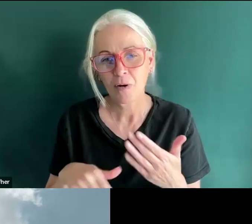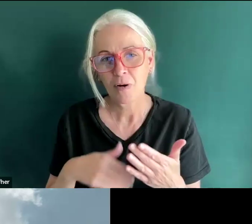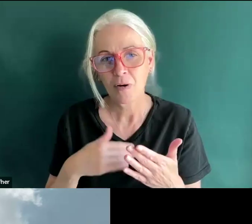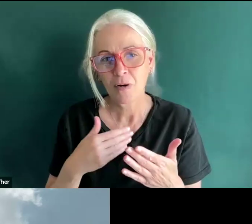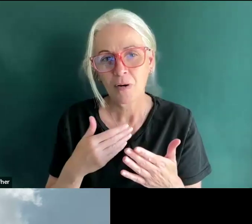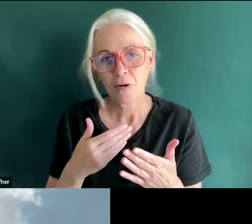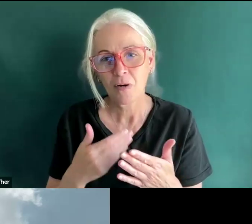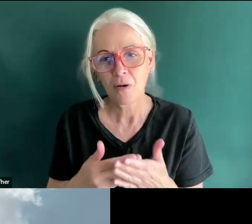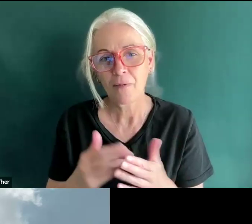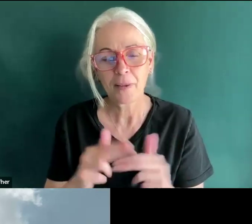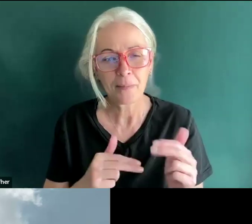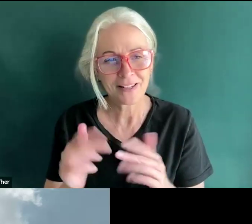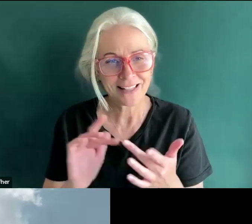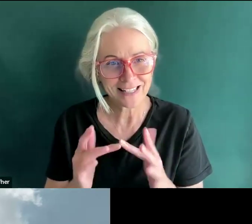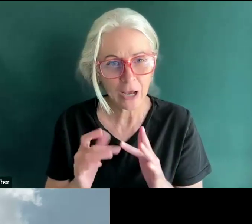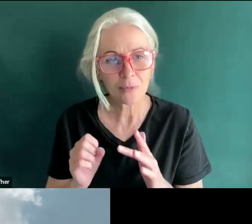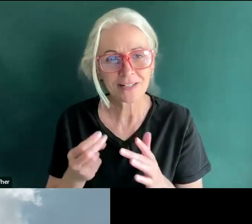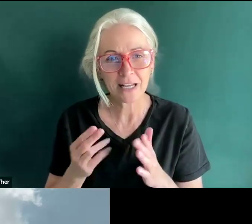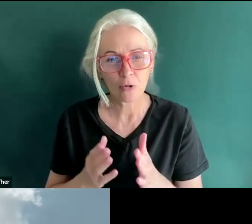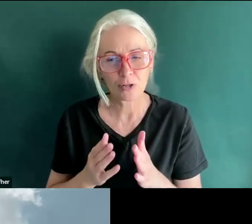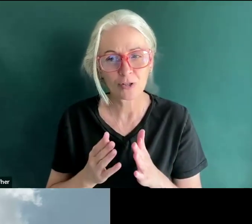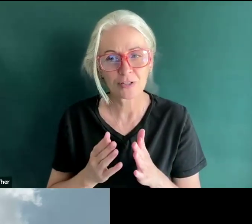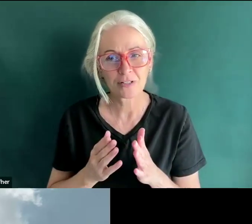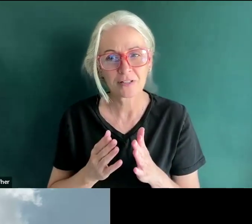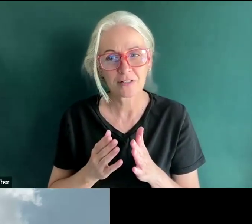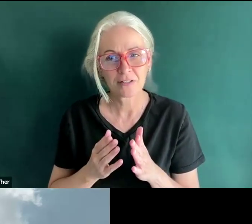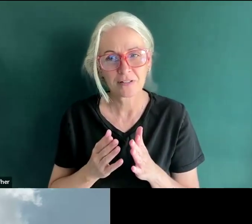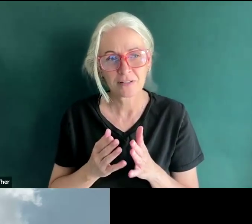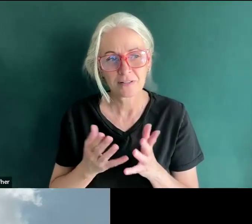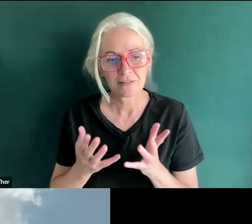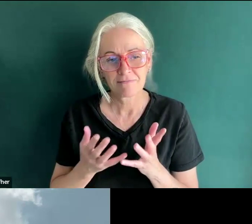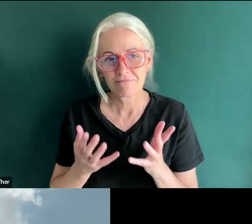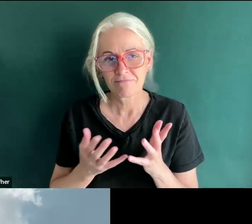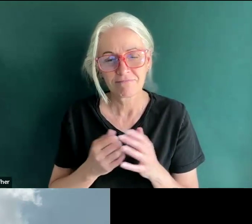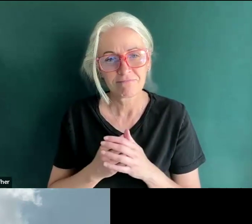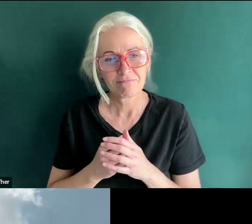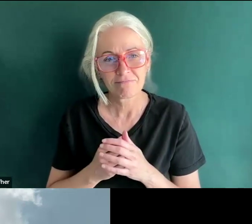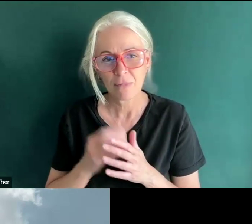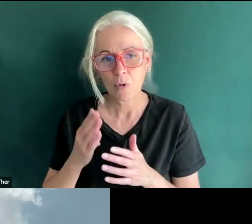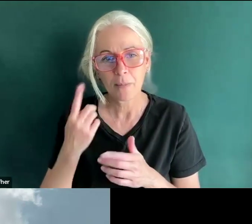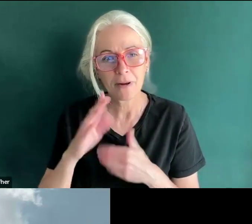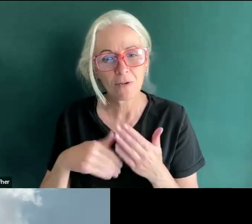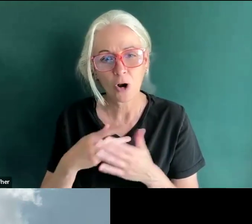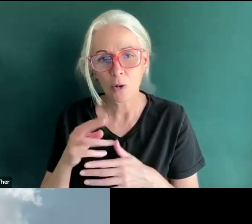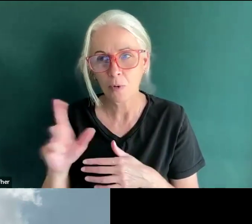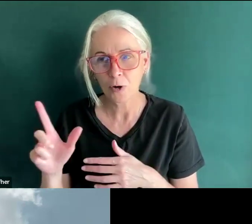you know, building the network of stakeholders to, you know, the Broadband for All portal and the,